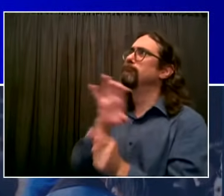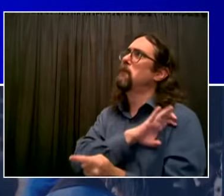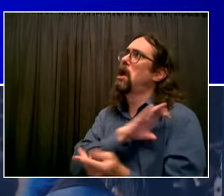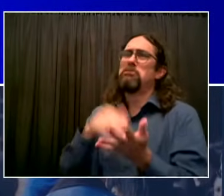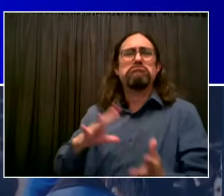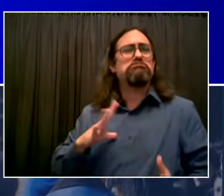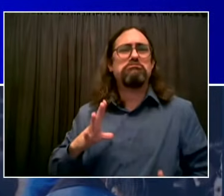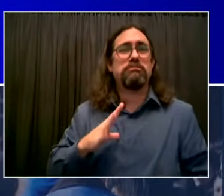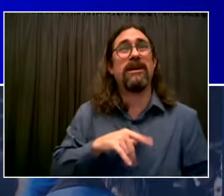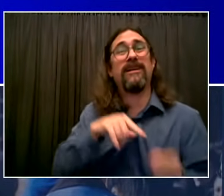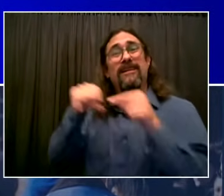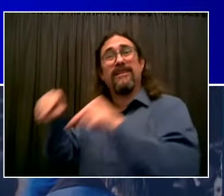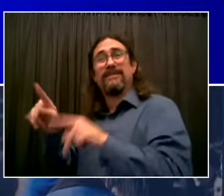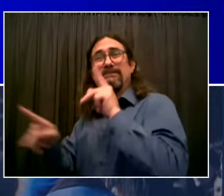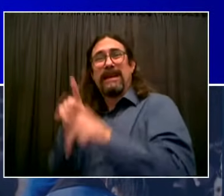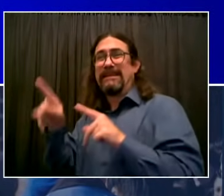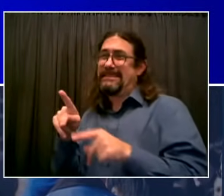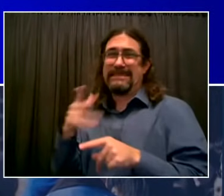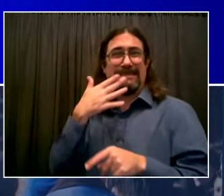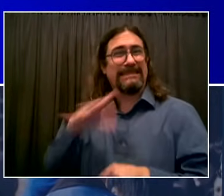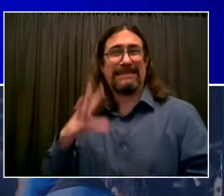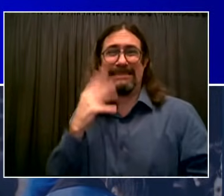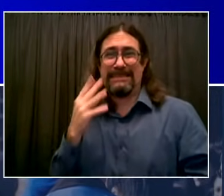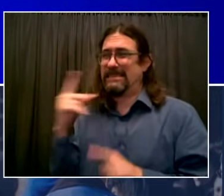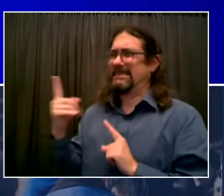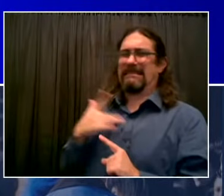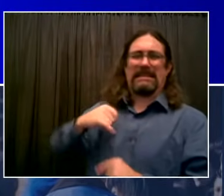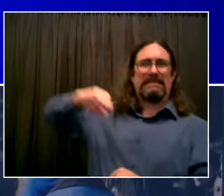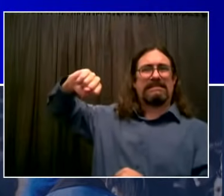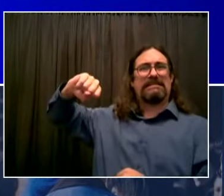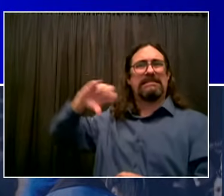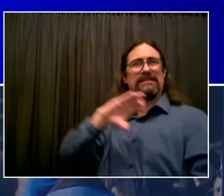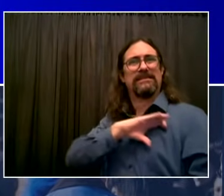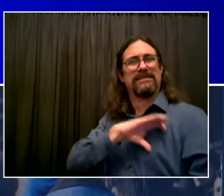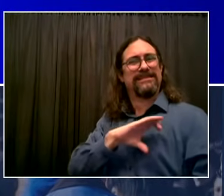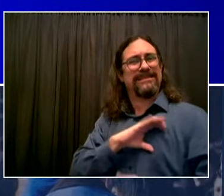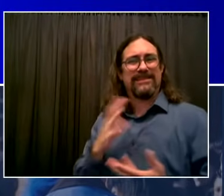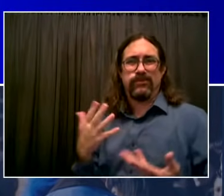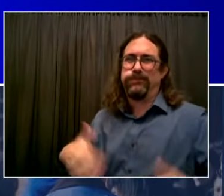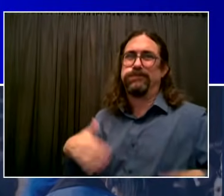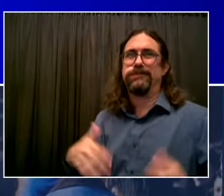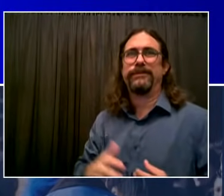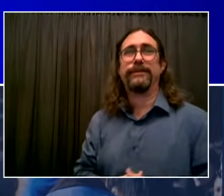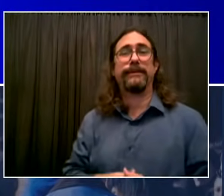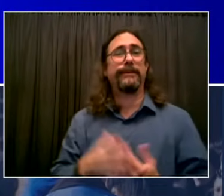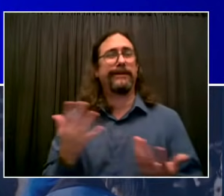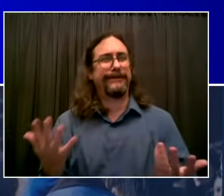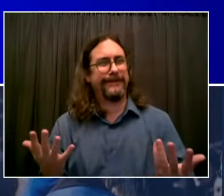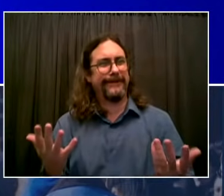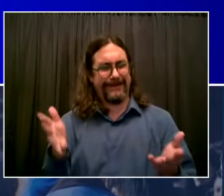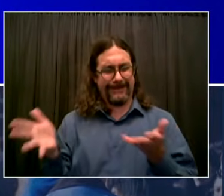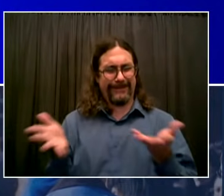SINGLE TIME. A NEW INITIAIVTE TO FOUSC ON POLICING AS ANOTHER FORM OF CUSTOMER SERVICE. THIS IS REALLY POWERFUL. THIDE EA IS A SIMPLE PHRASE.